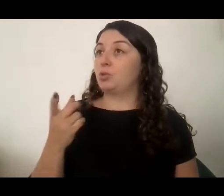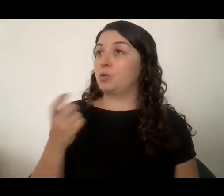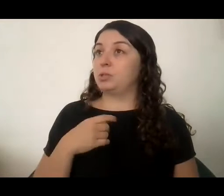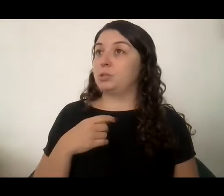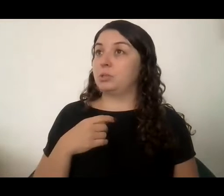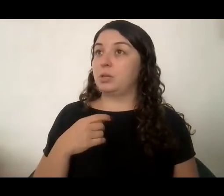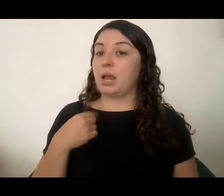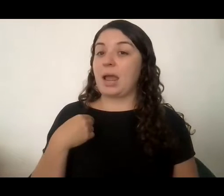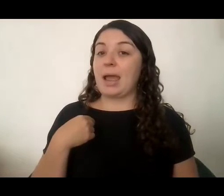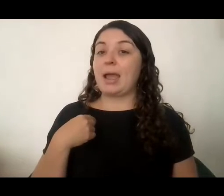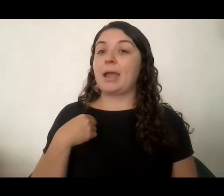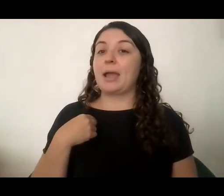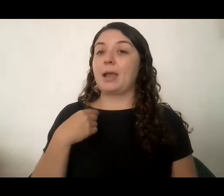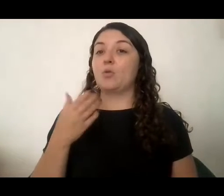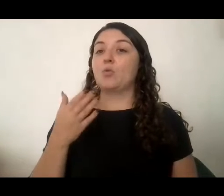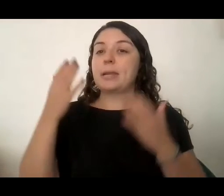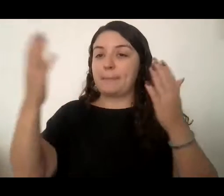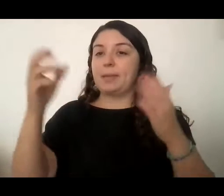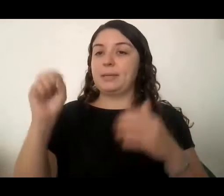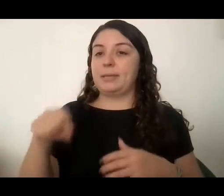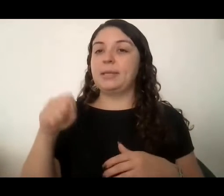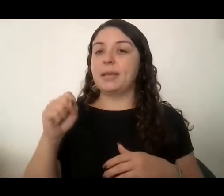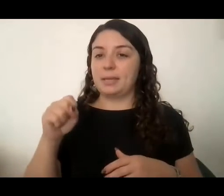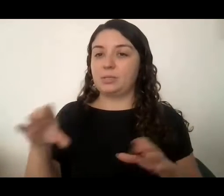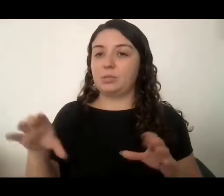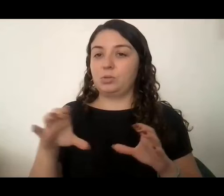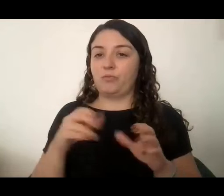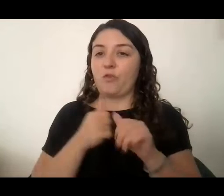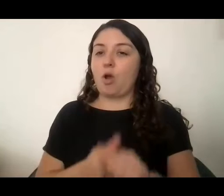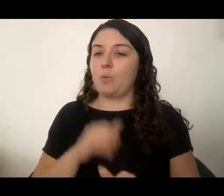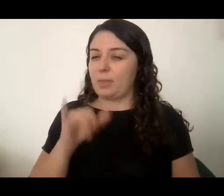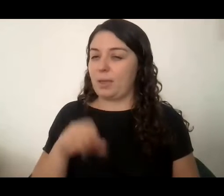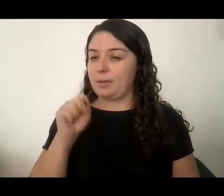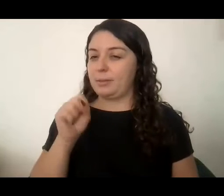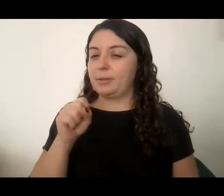would recommend doing that. I would. And in part I would recommend you do that because